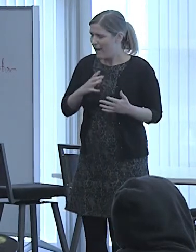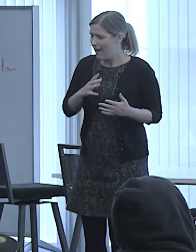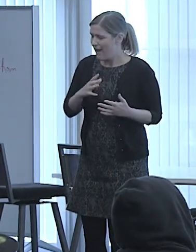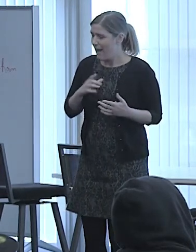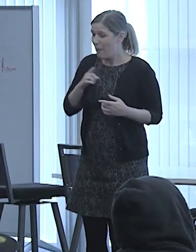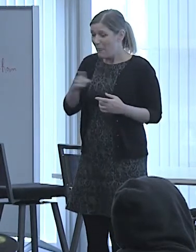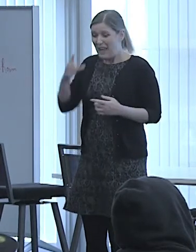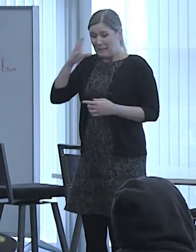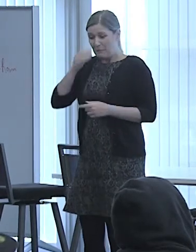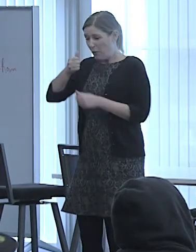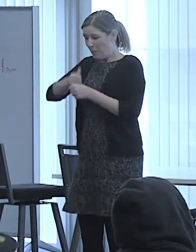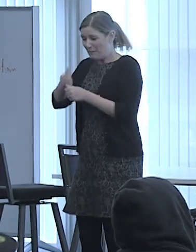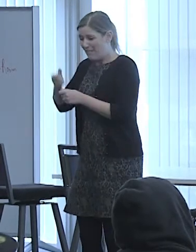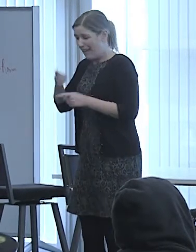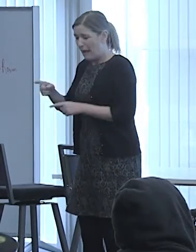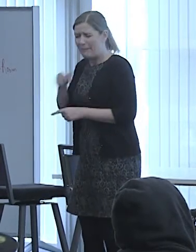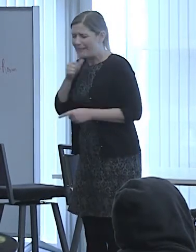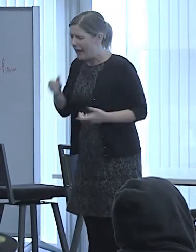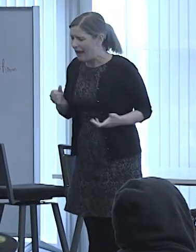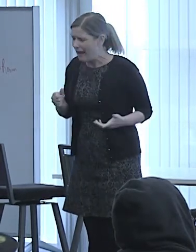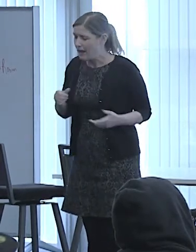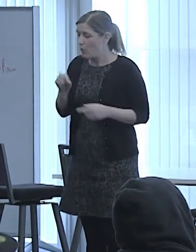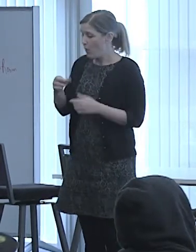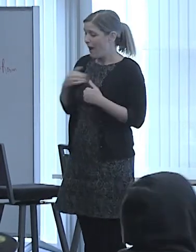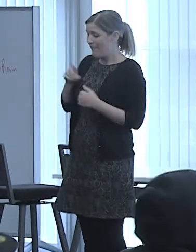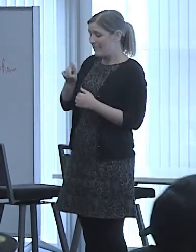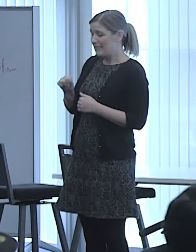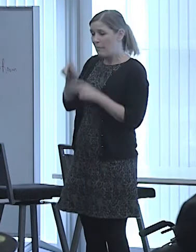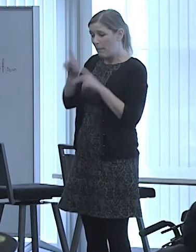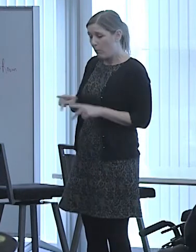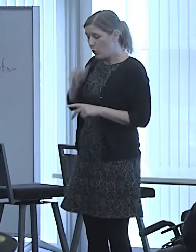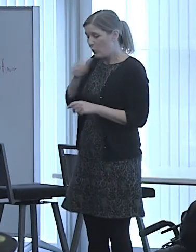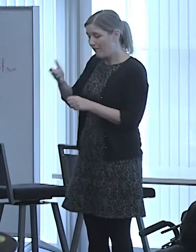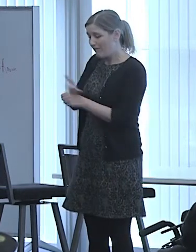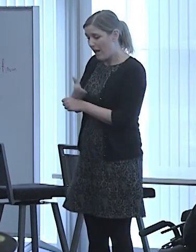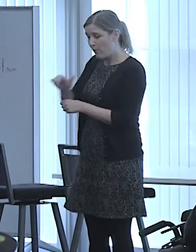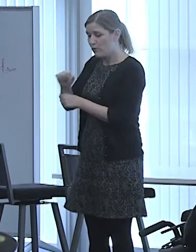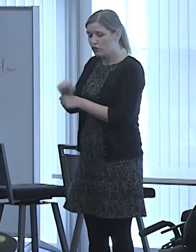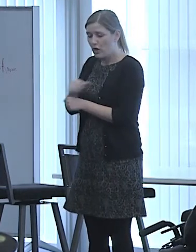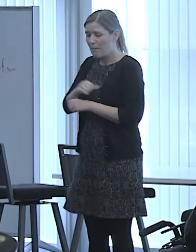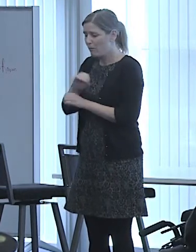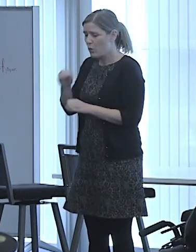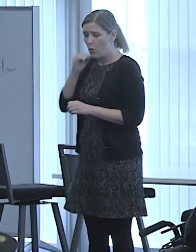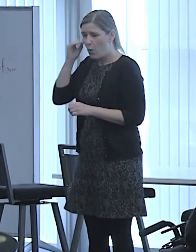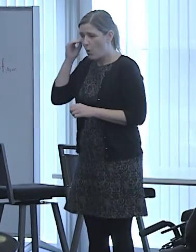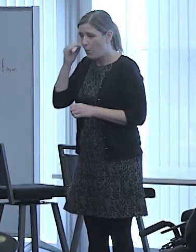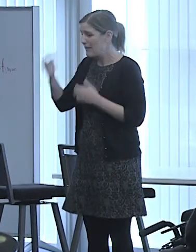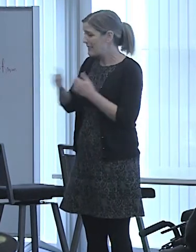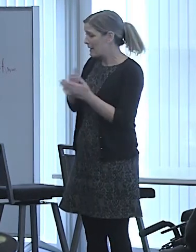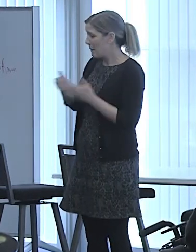Here's a disabled person who's been fired from their job and is now homeless. It doesn't matter if this disabled person